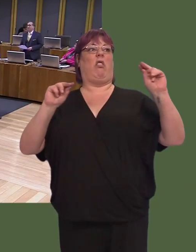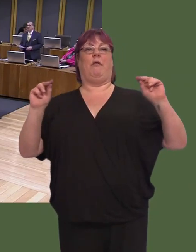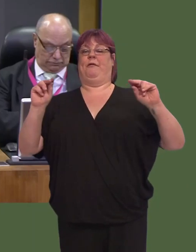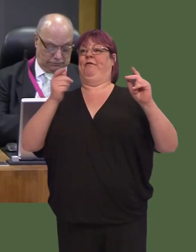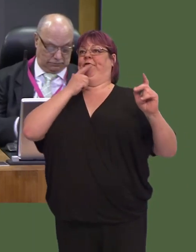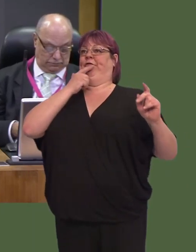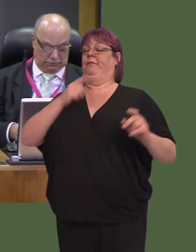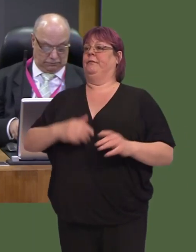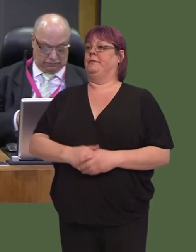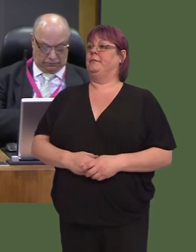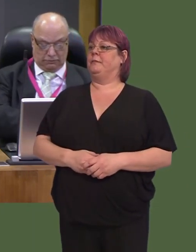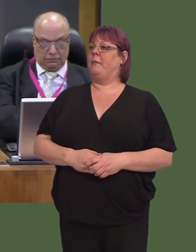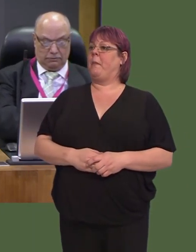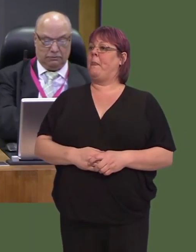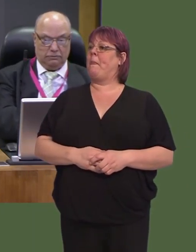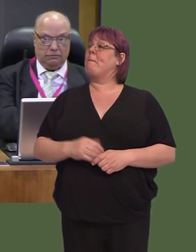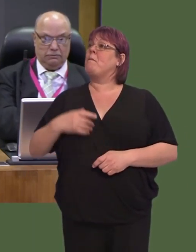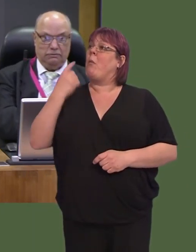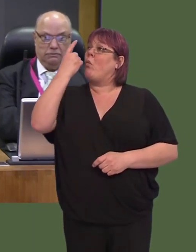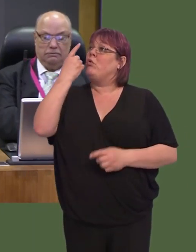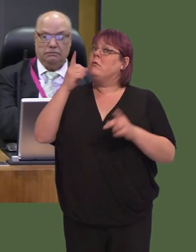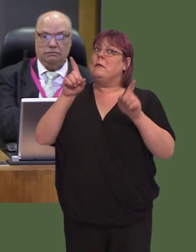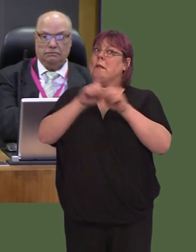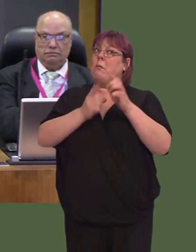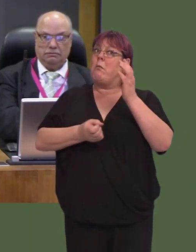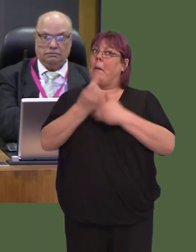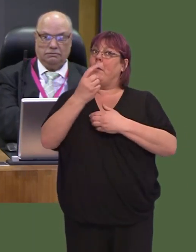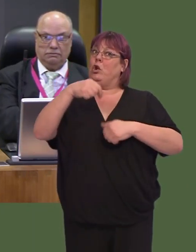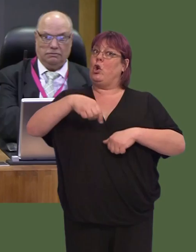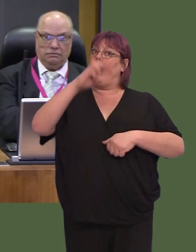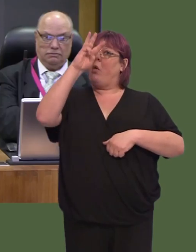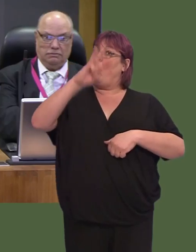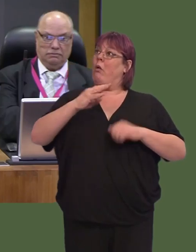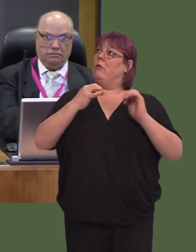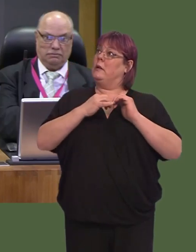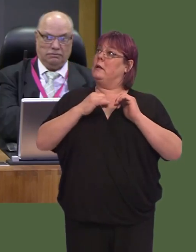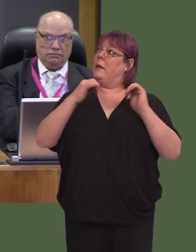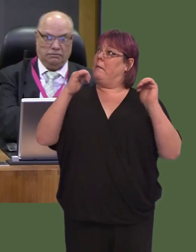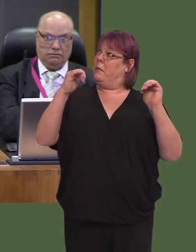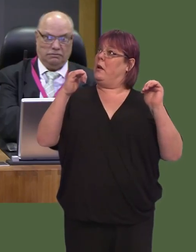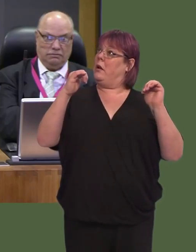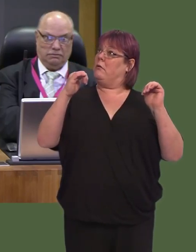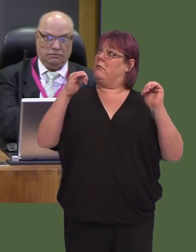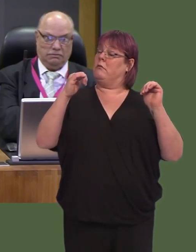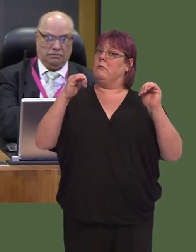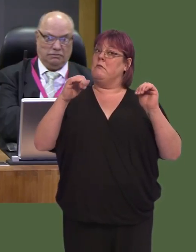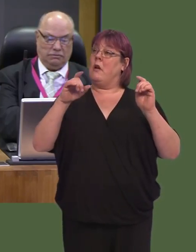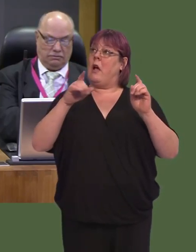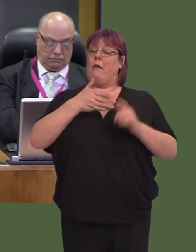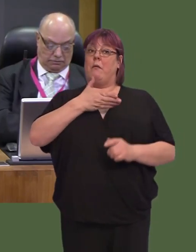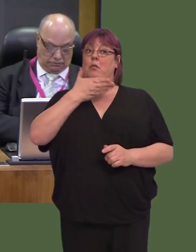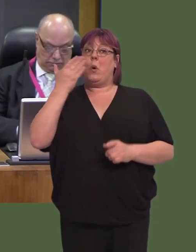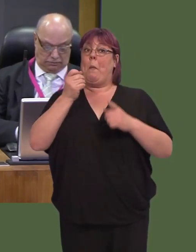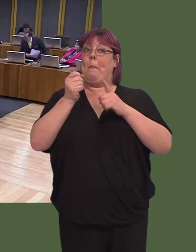I just wonder if the Welsh Government is going to follow the royal family and the BBC's example and do the same on its premises.